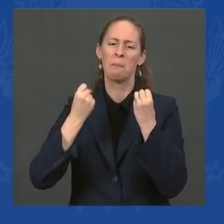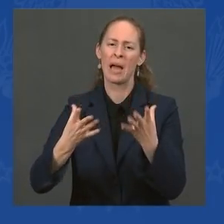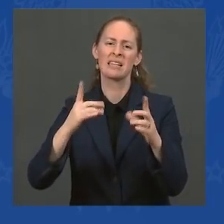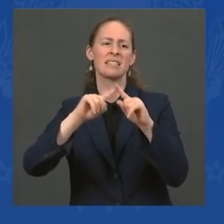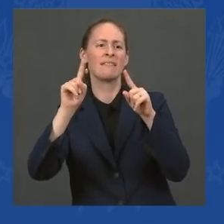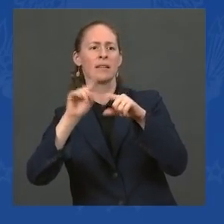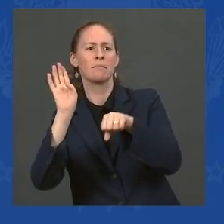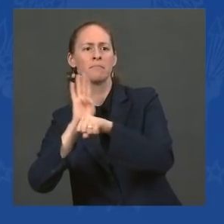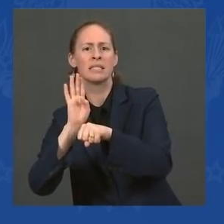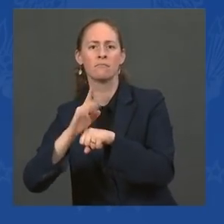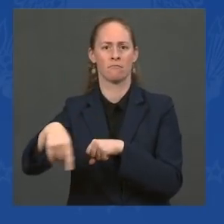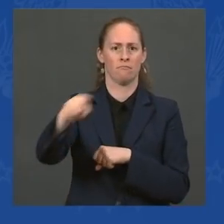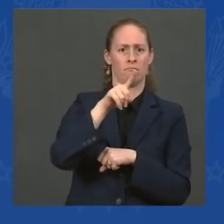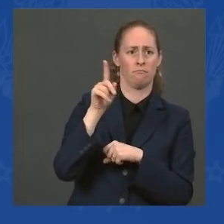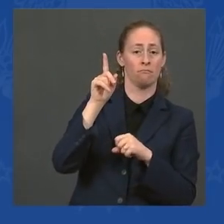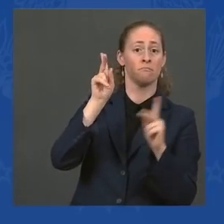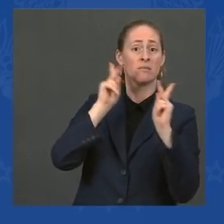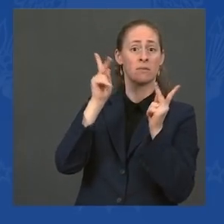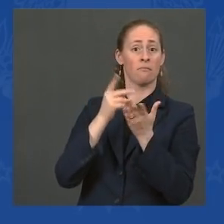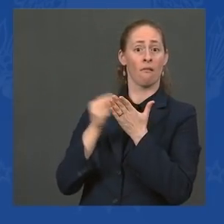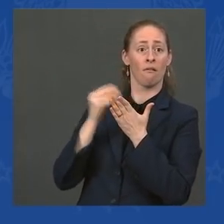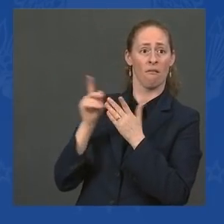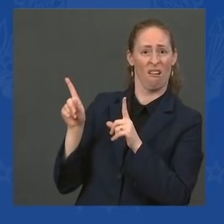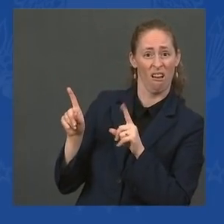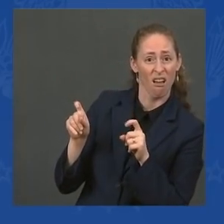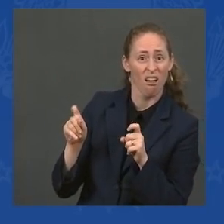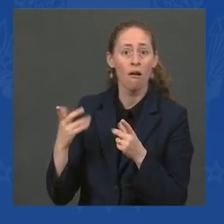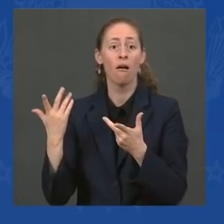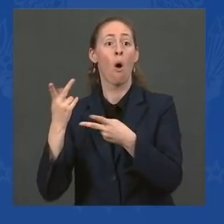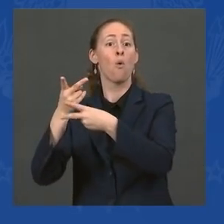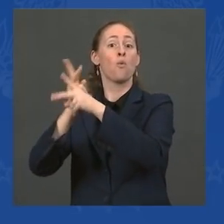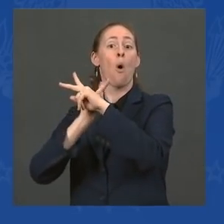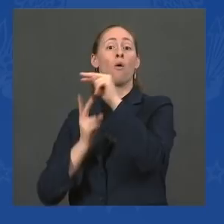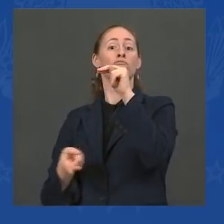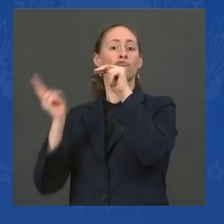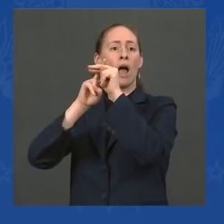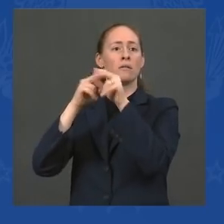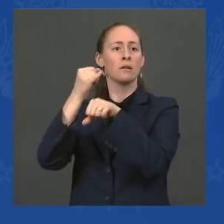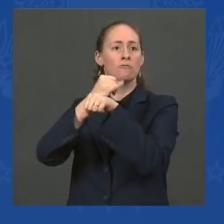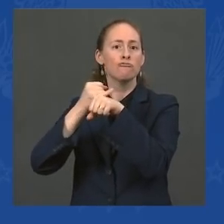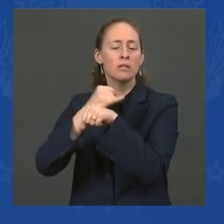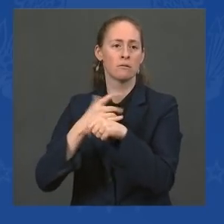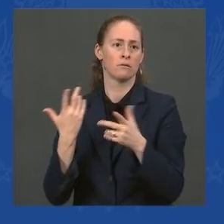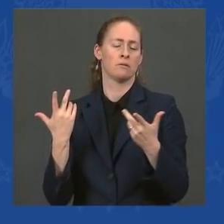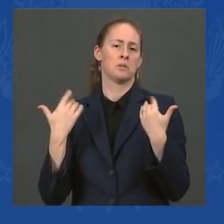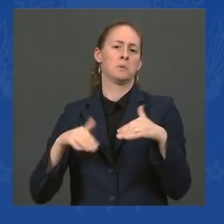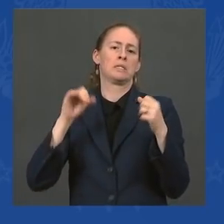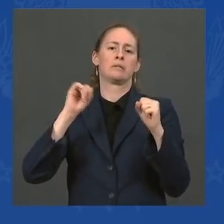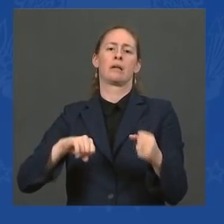raise borrowing costs, disrupt financial markets, and cause a downgrade of the U.S. credit rating.